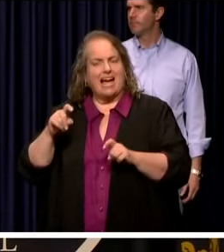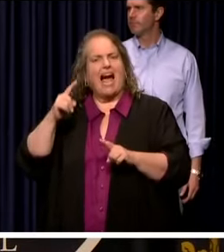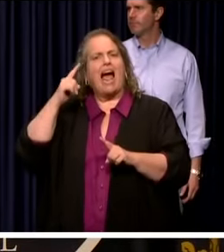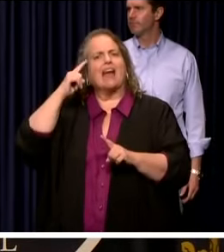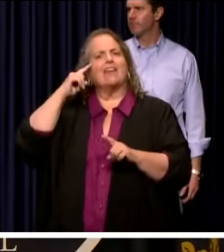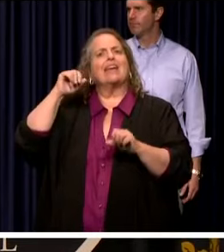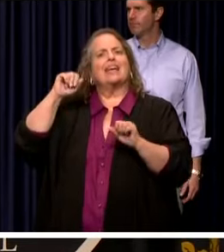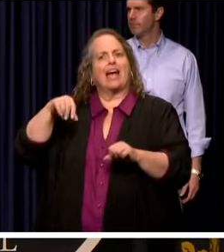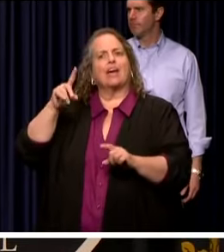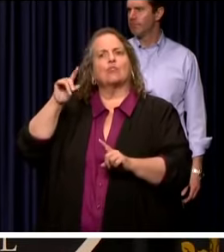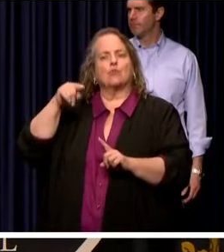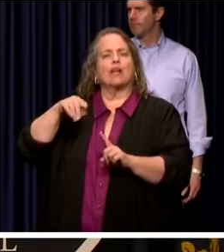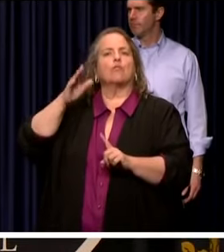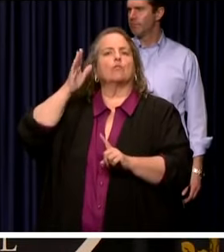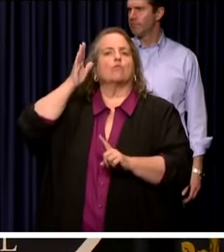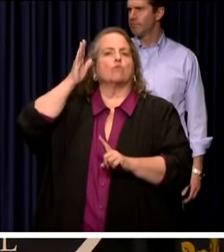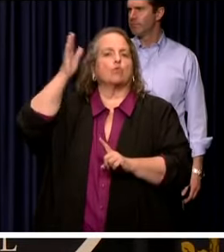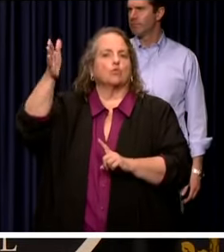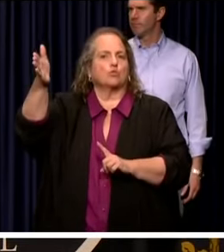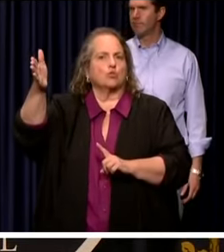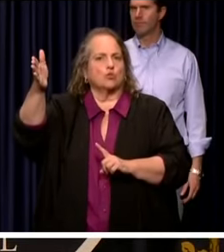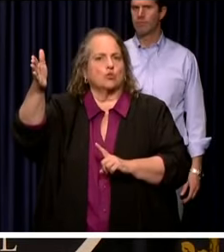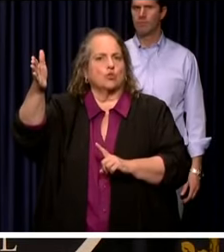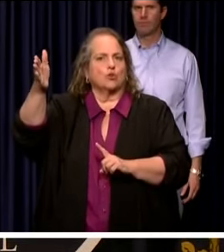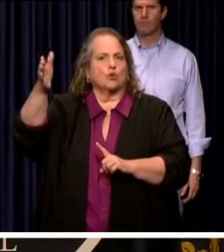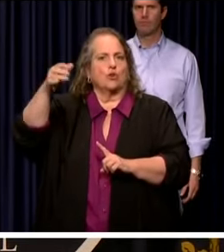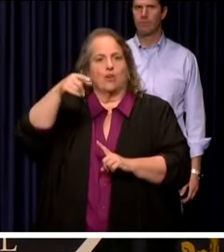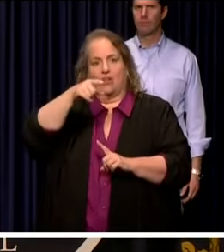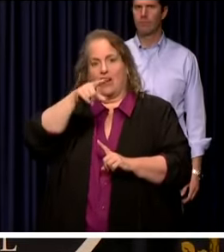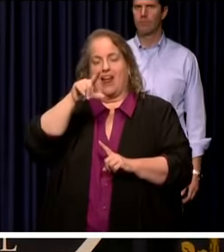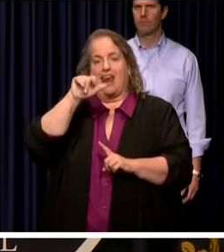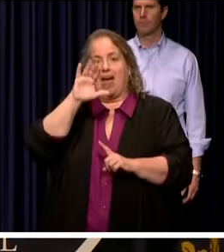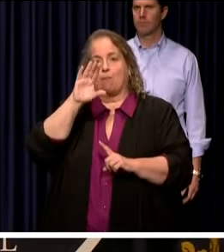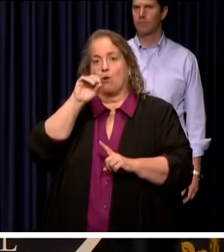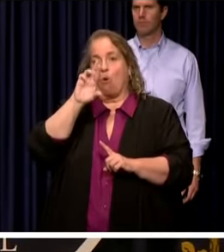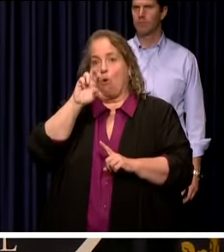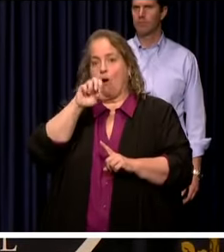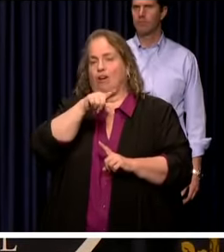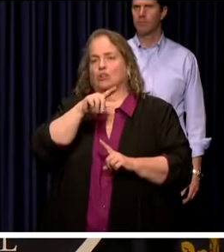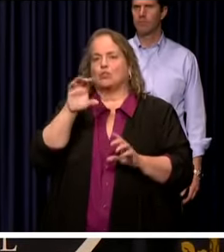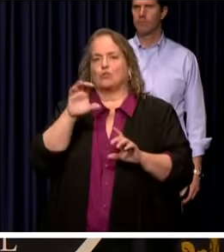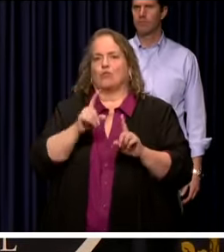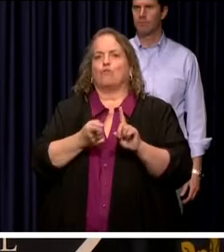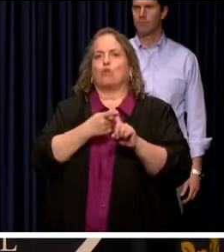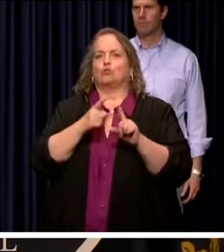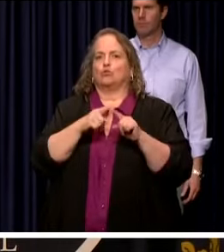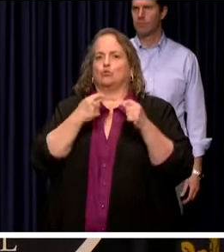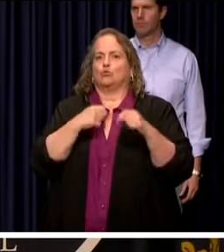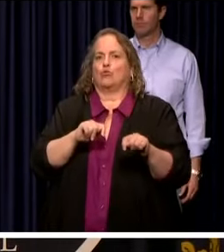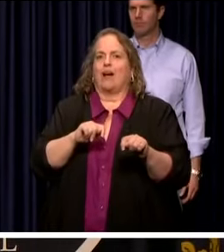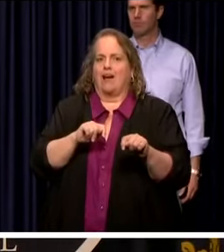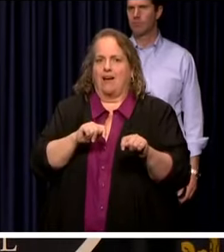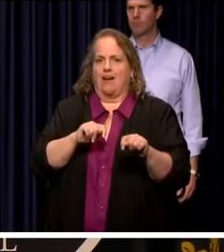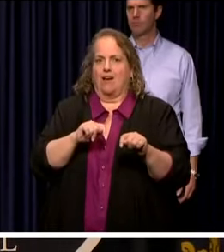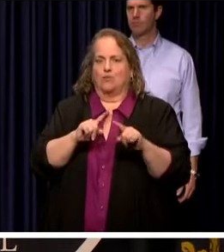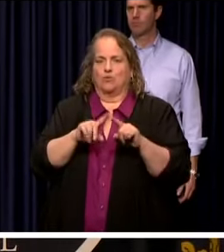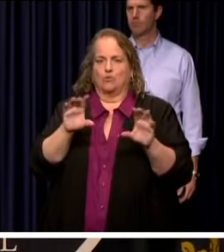THE ADDITIONAL $600 YET. NUMBER ONE, WE'RE RUNNING ABOUT A WEEK BEHIND, SO THERE IS A LITTLE DELAY.